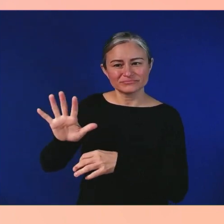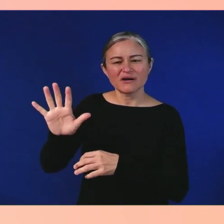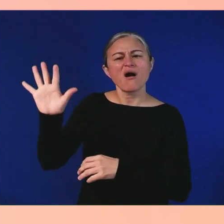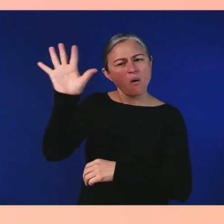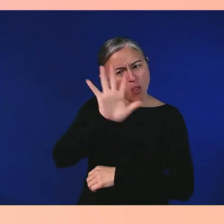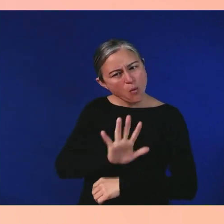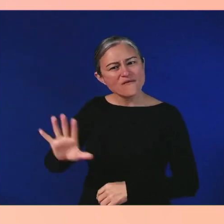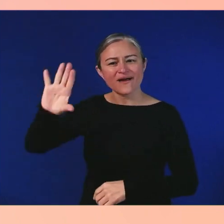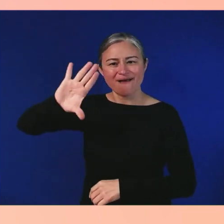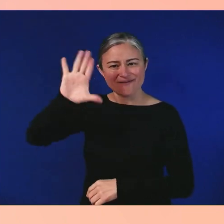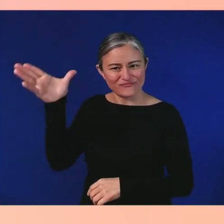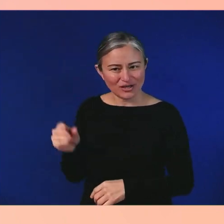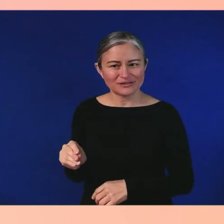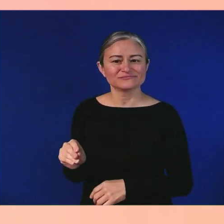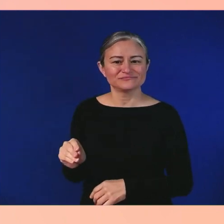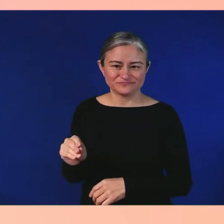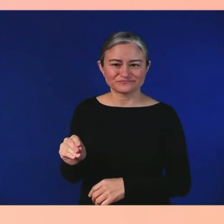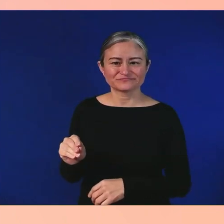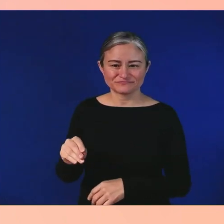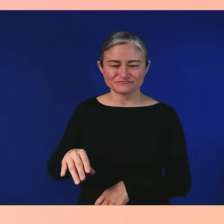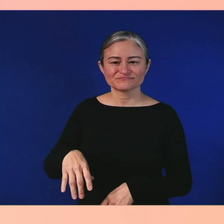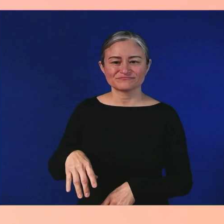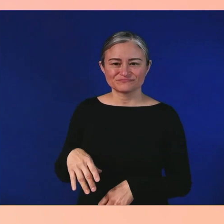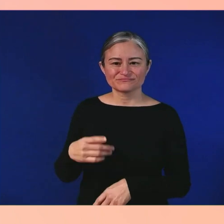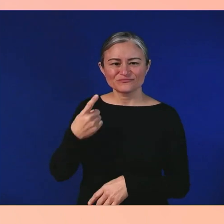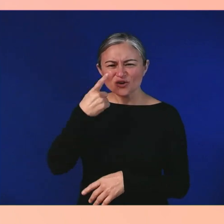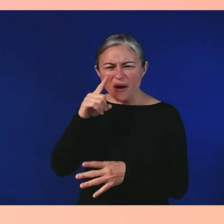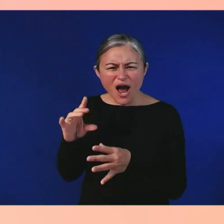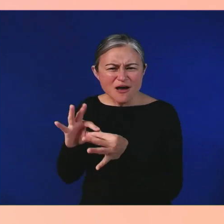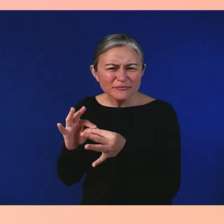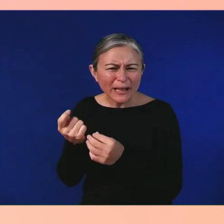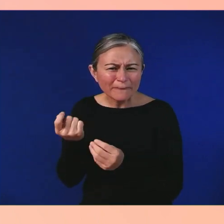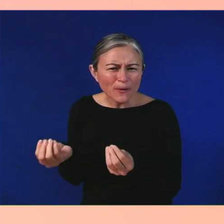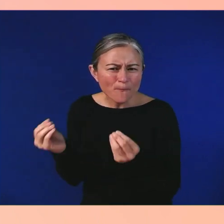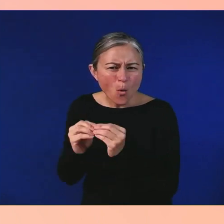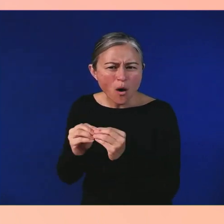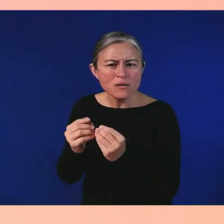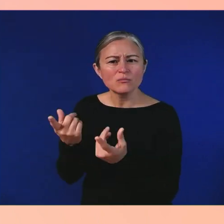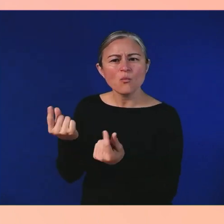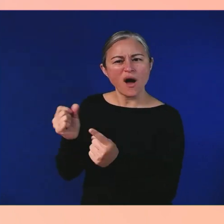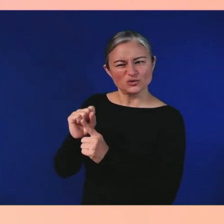What is the status of accessibility in Africa? Interesting question.